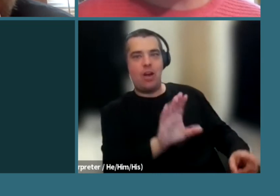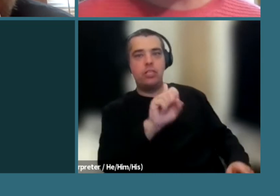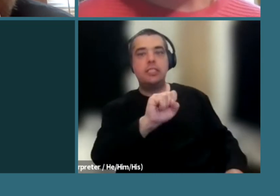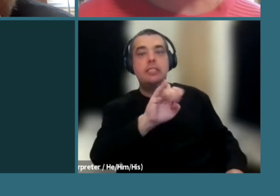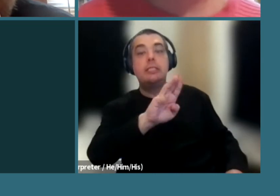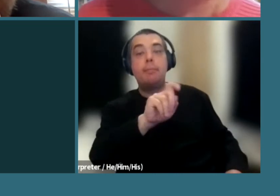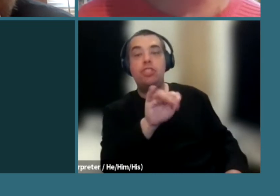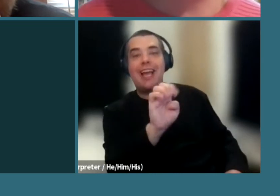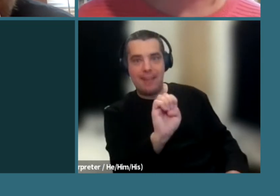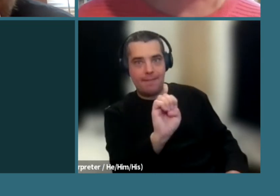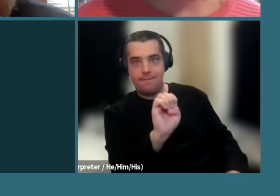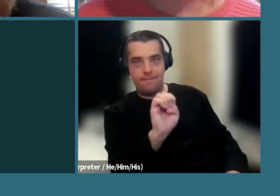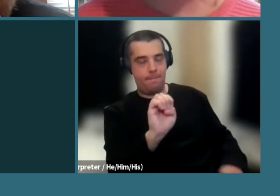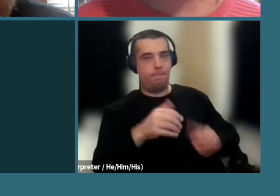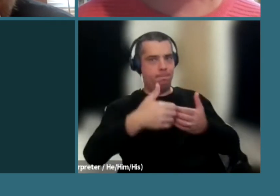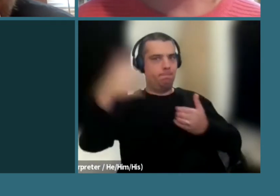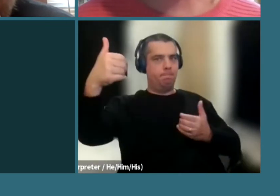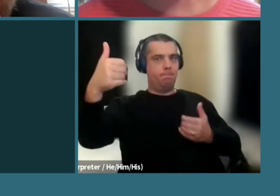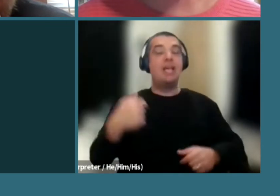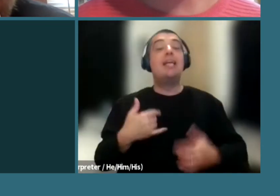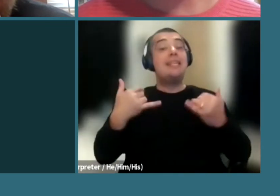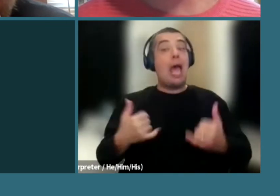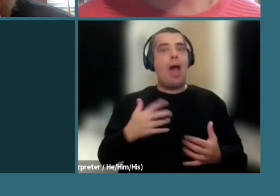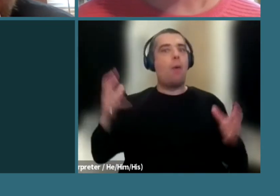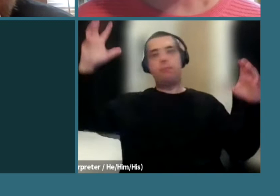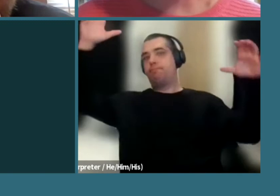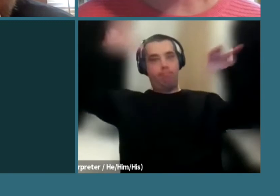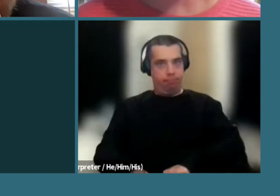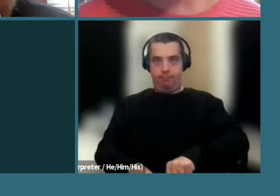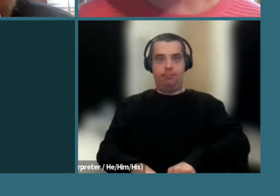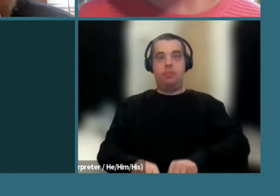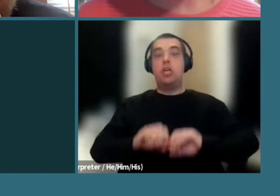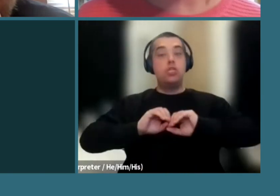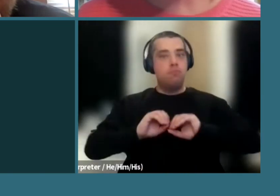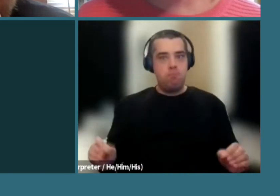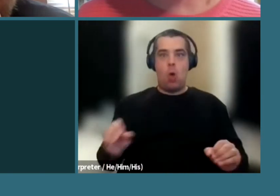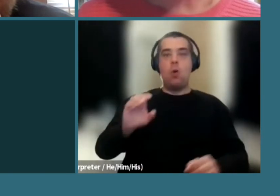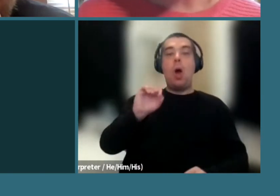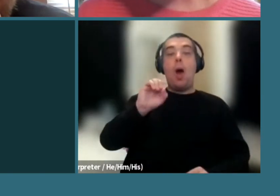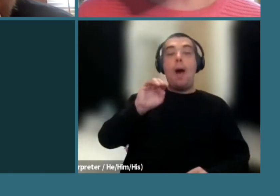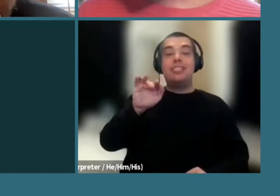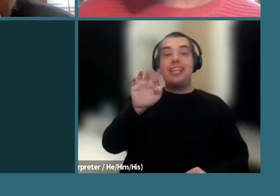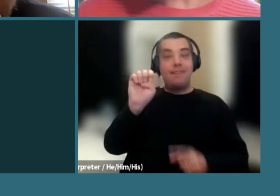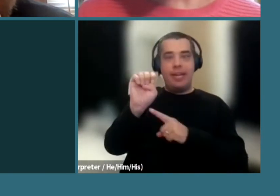And so I really want to dismantle this idea that there is such a thing as true objectivity.